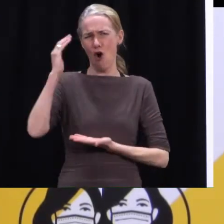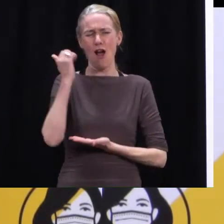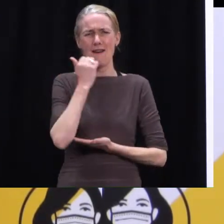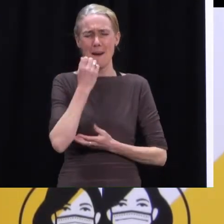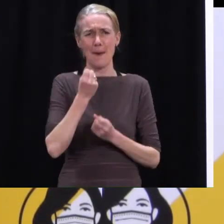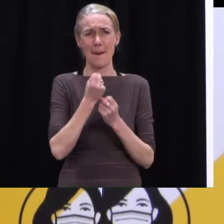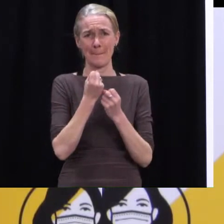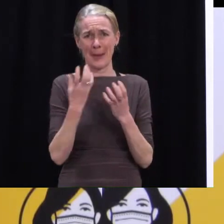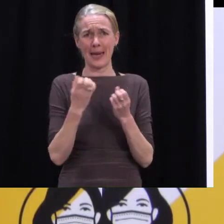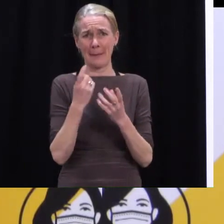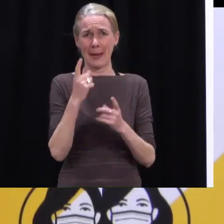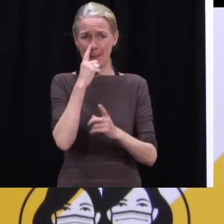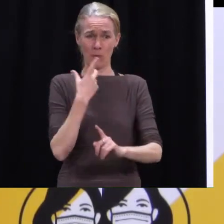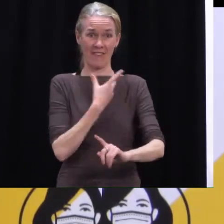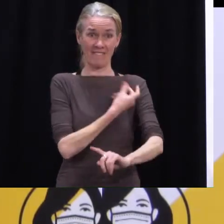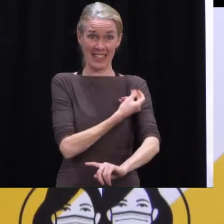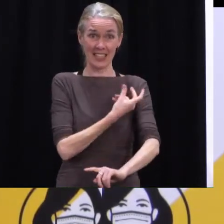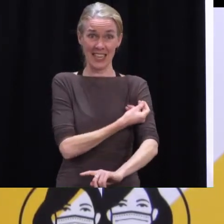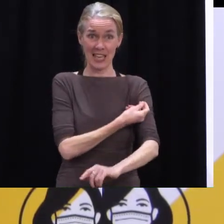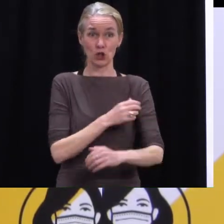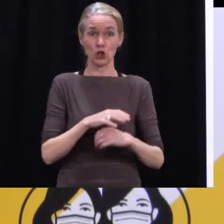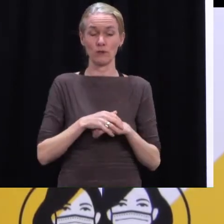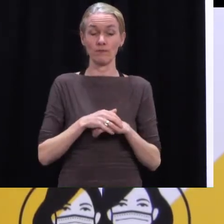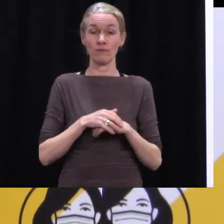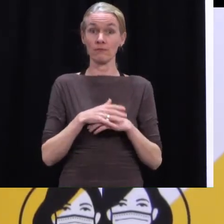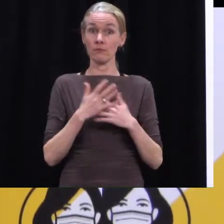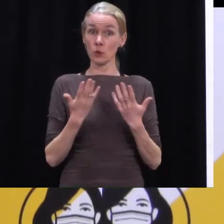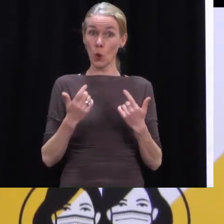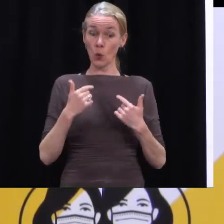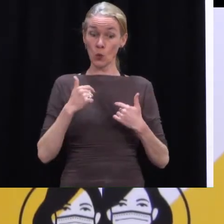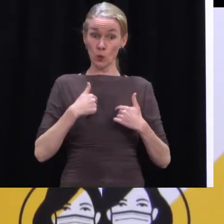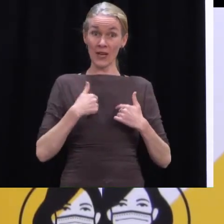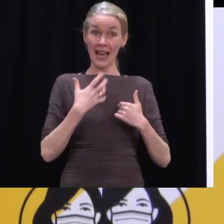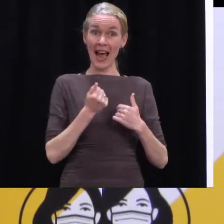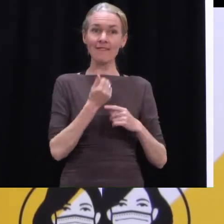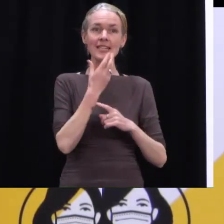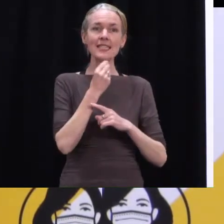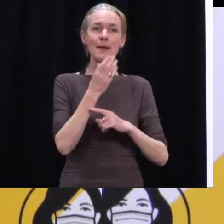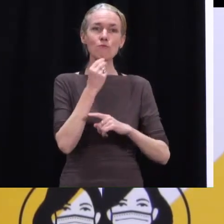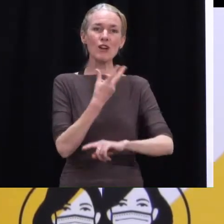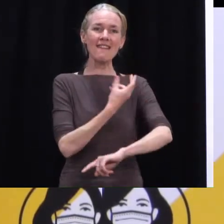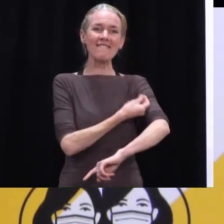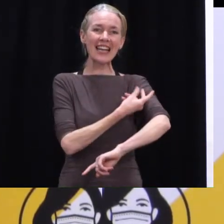we anticipated at this present point in time. That's because